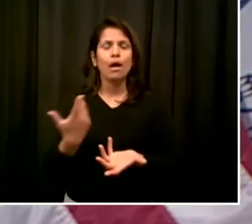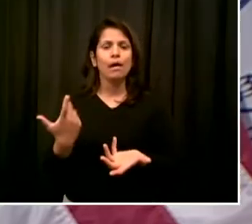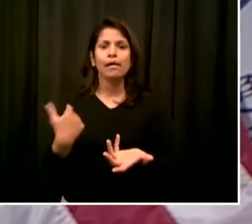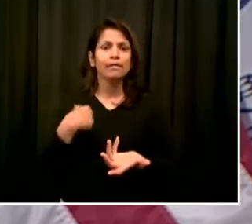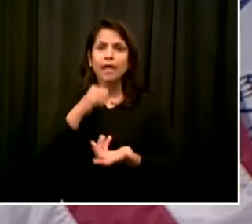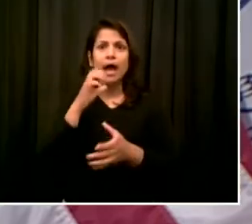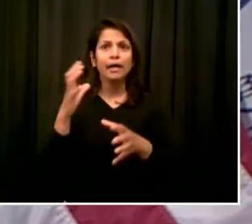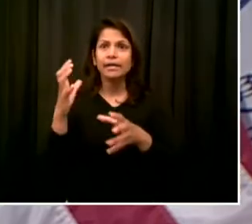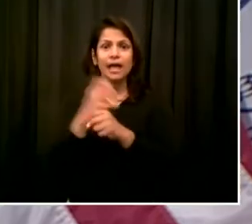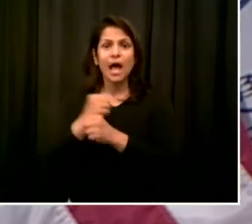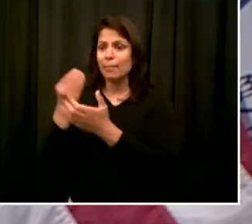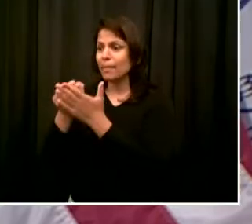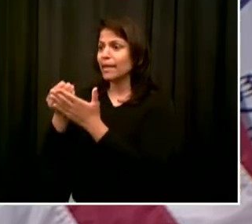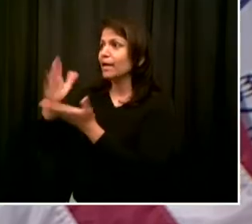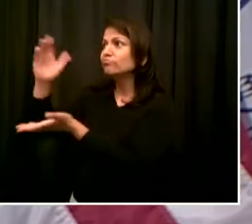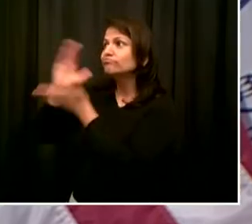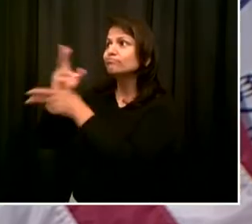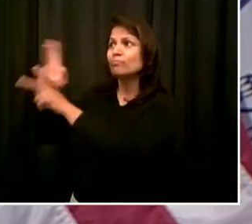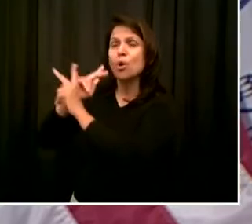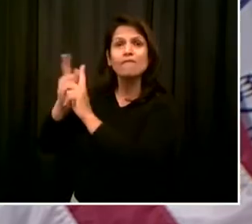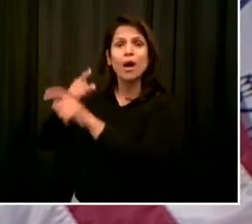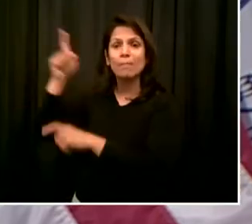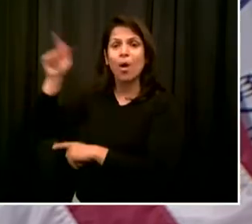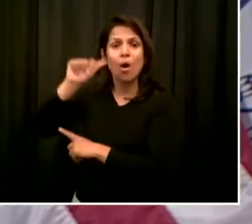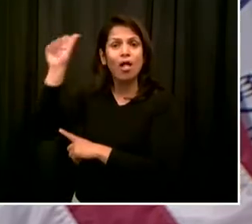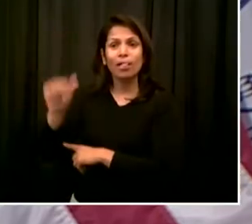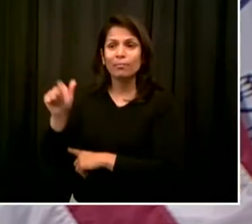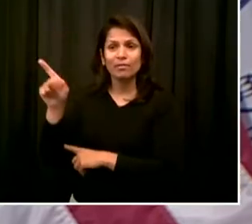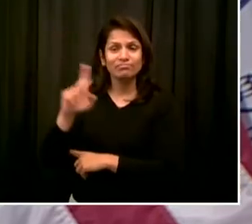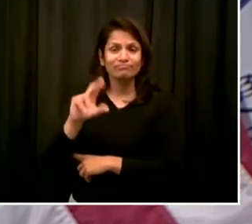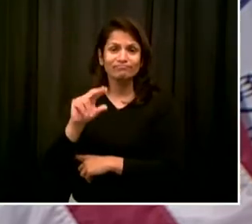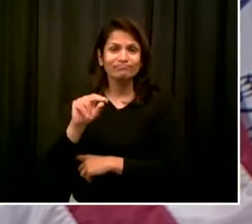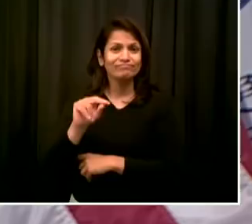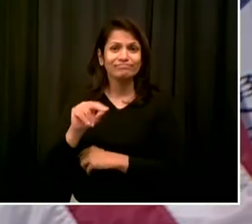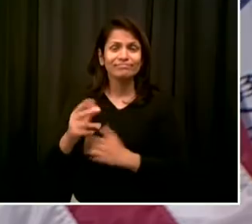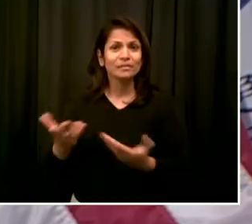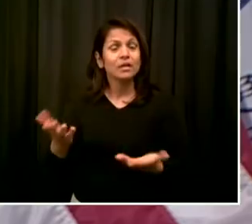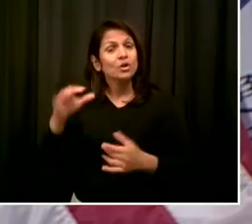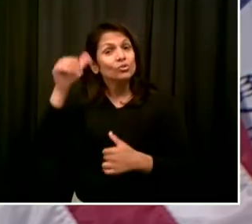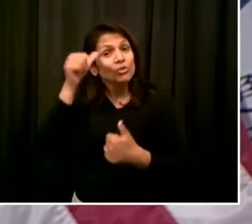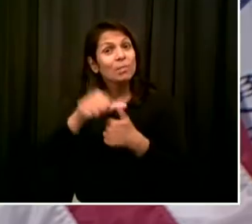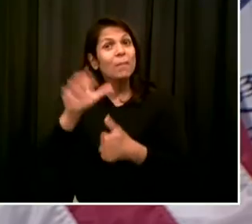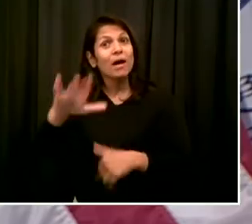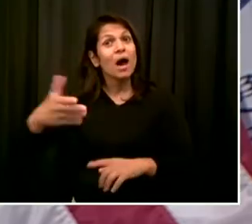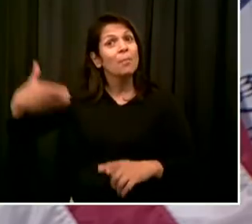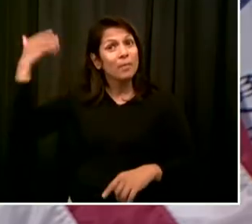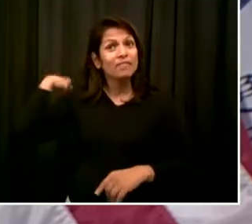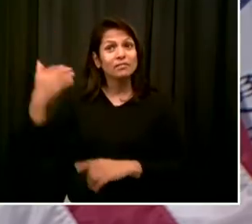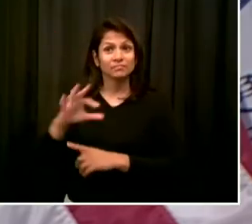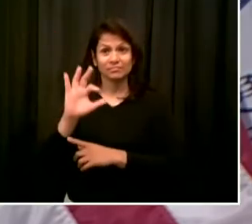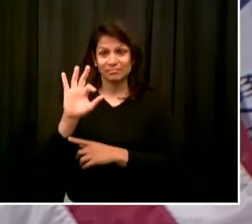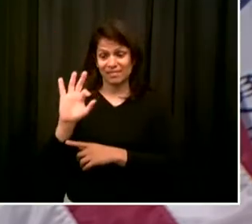THAT YOU WILL RMEEMERB, THE